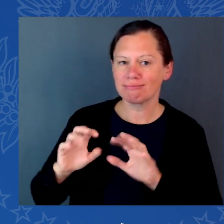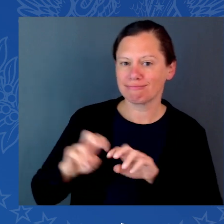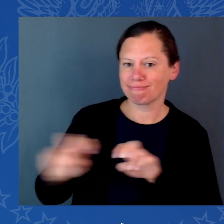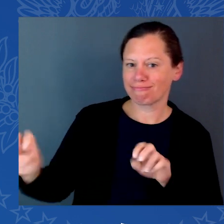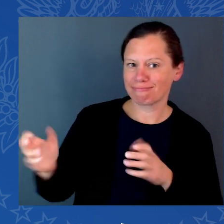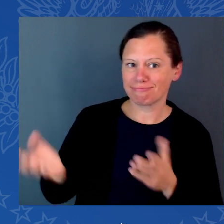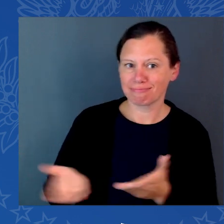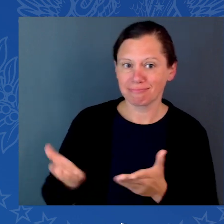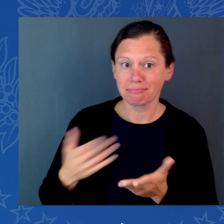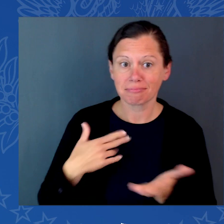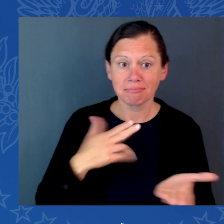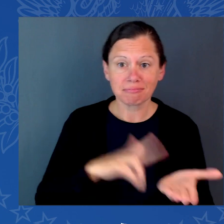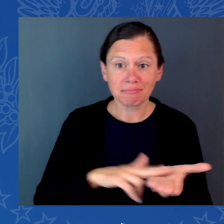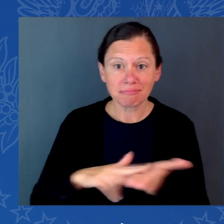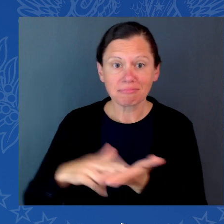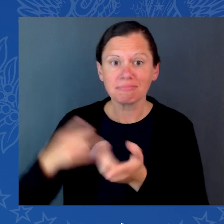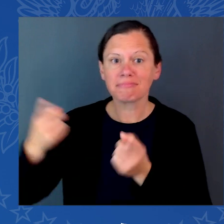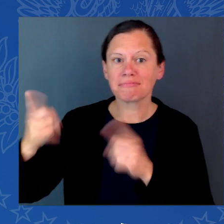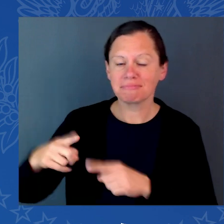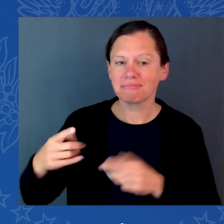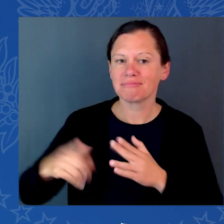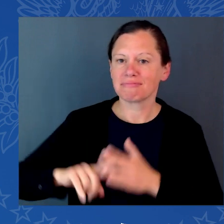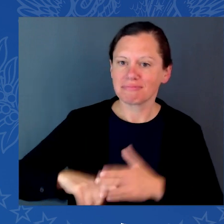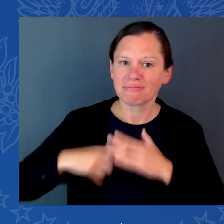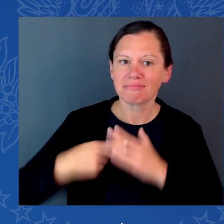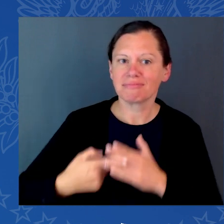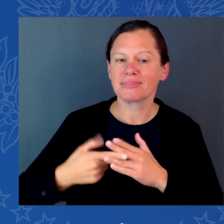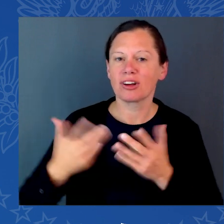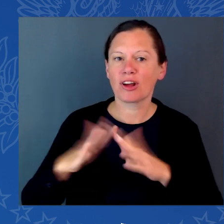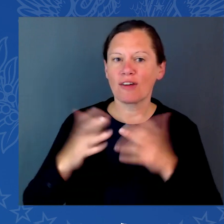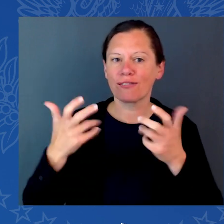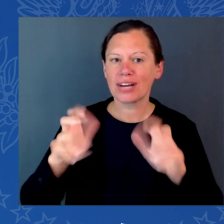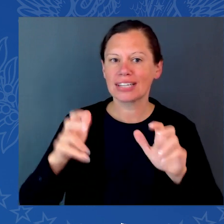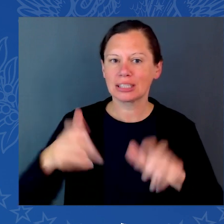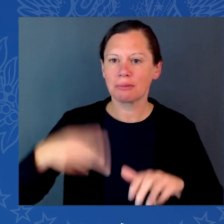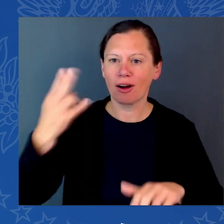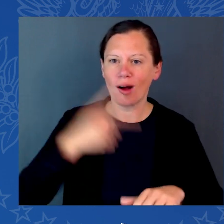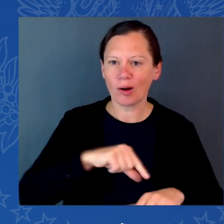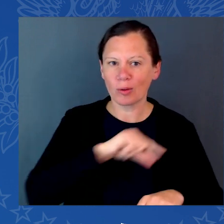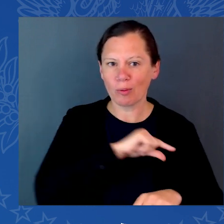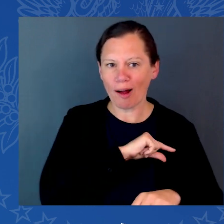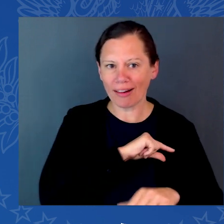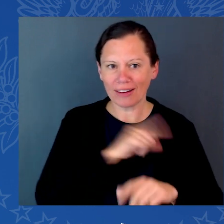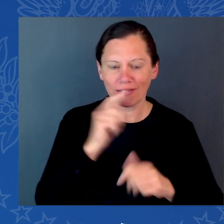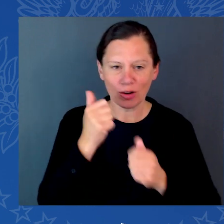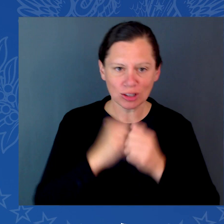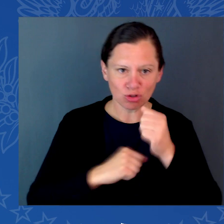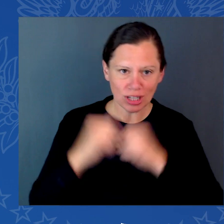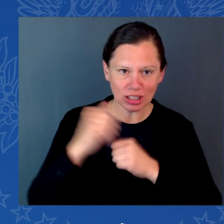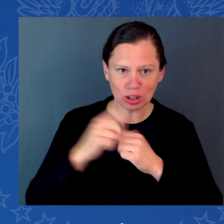Excellencies, I would now invite the leaders to make their remarks.